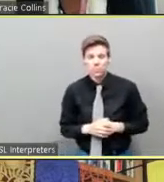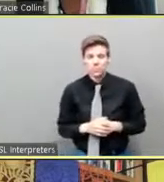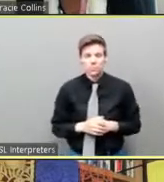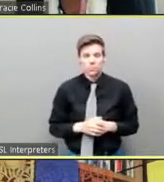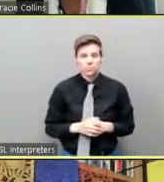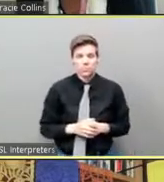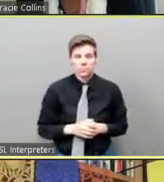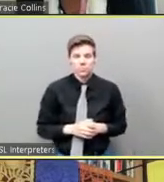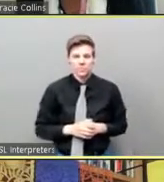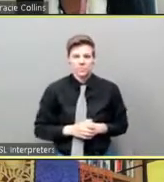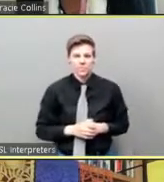when the time